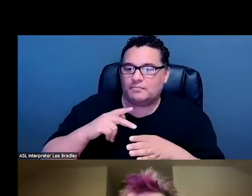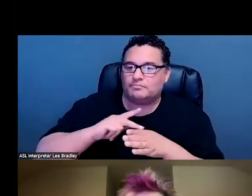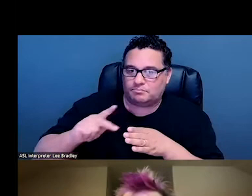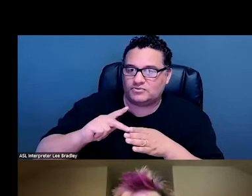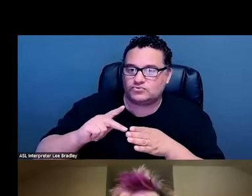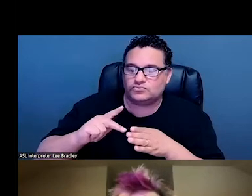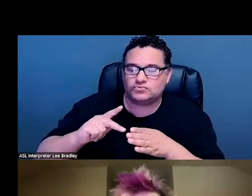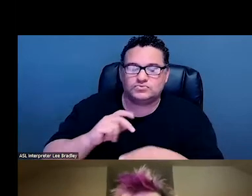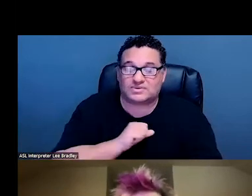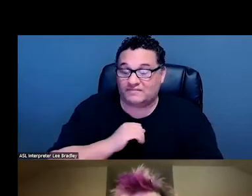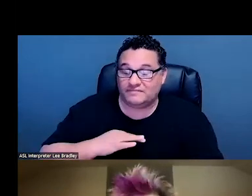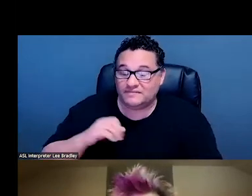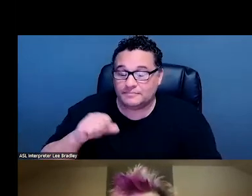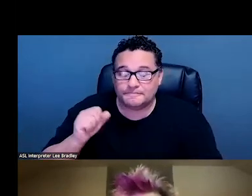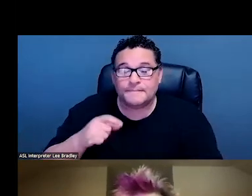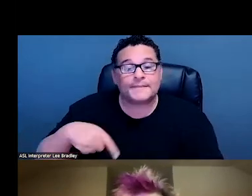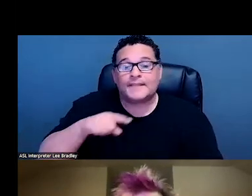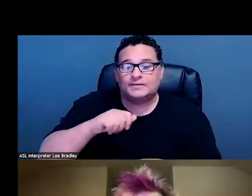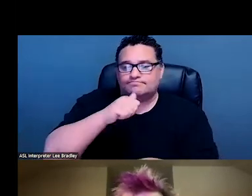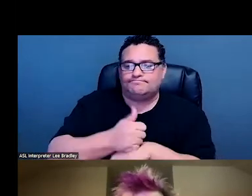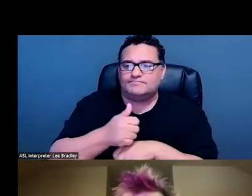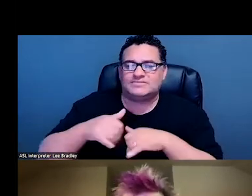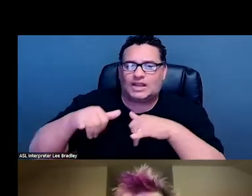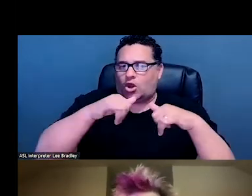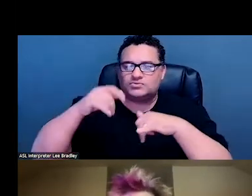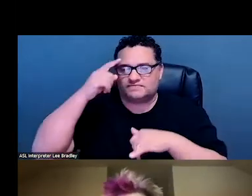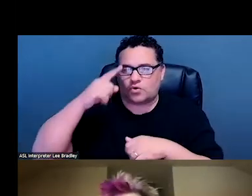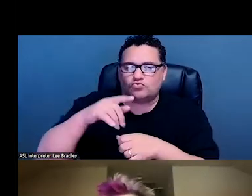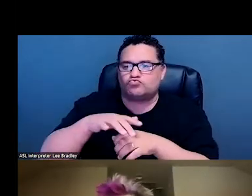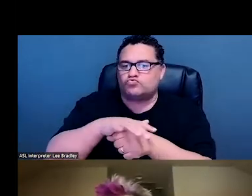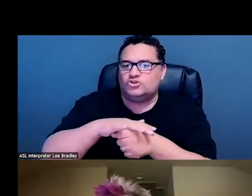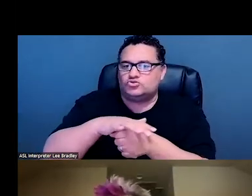AND THEY ESTABLISH STANDARDS FOR REGIONAL CERTIFICATION. I AM GOING TO TOUCH UPON A